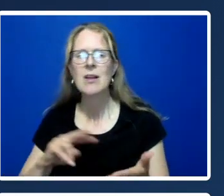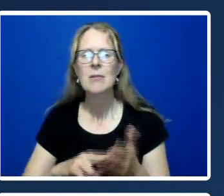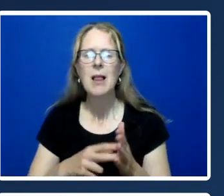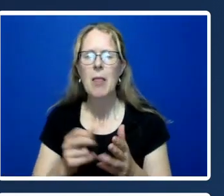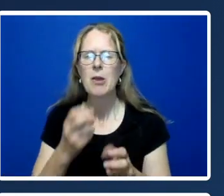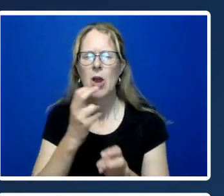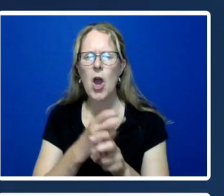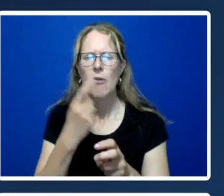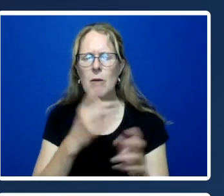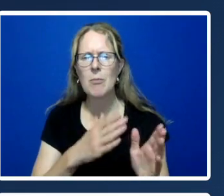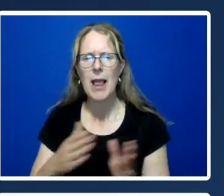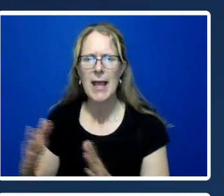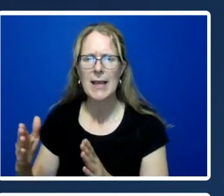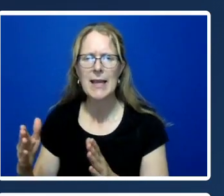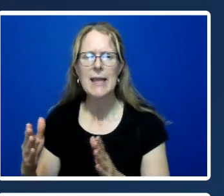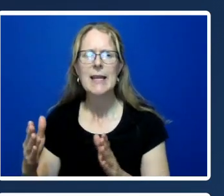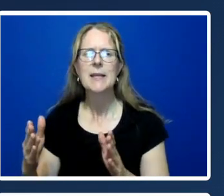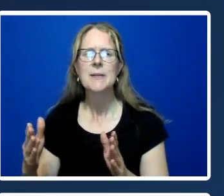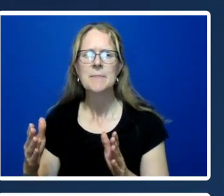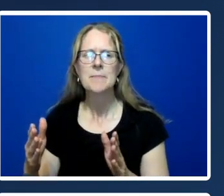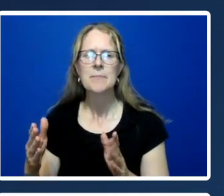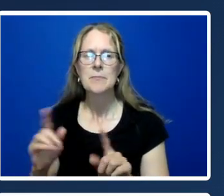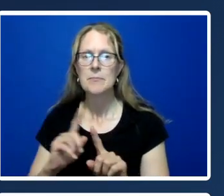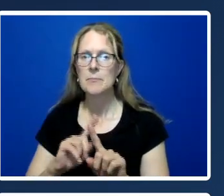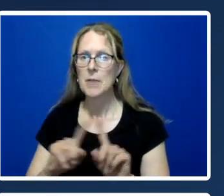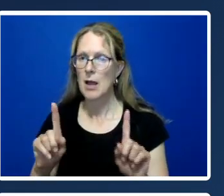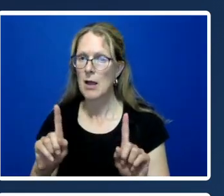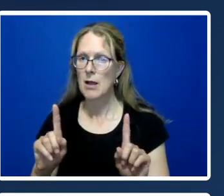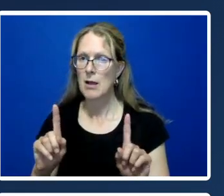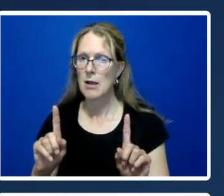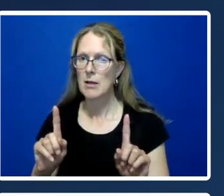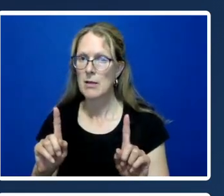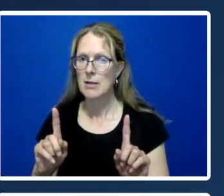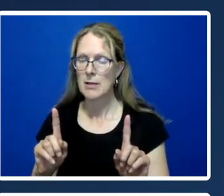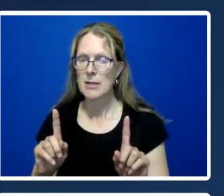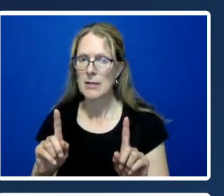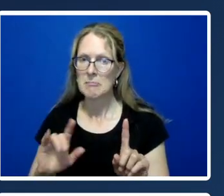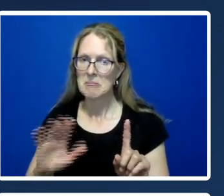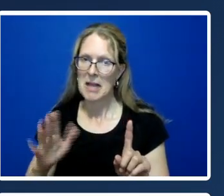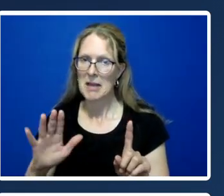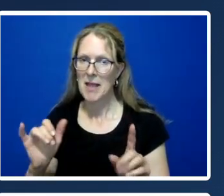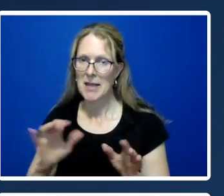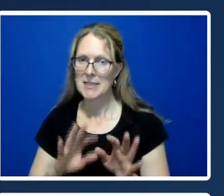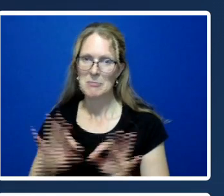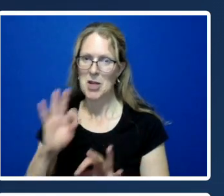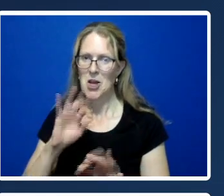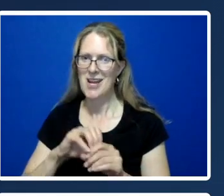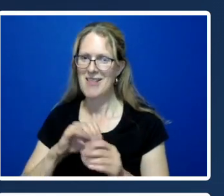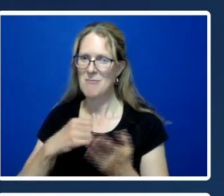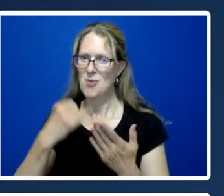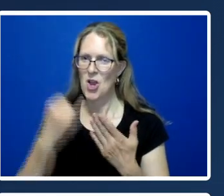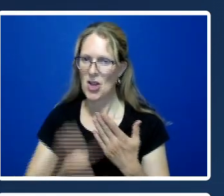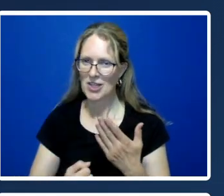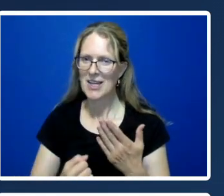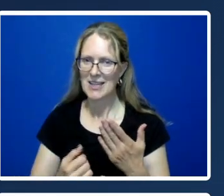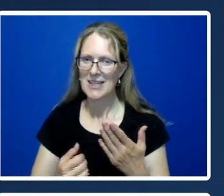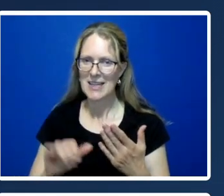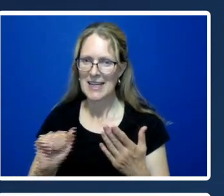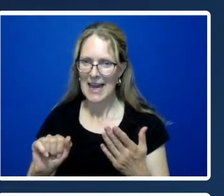going. But it also is kind of the spirit of the project and can be very exciting. Time and money,